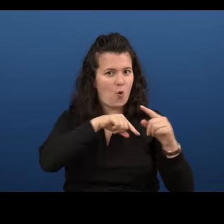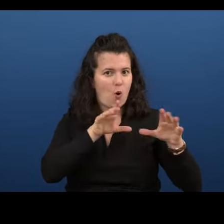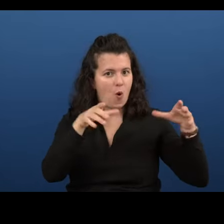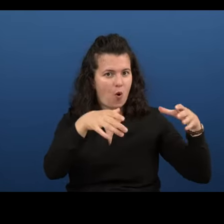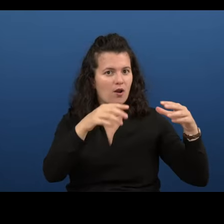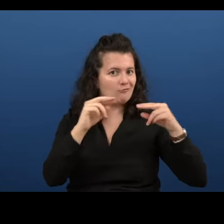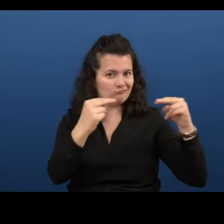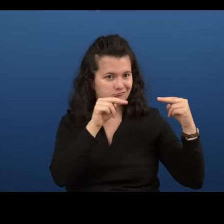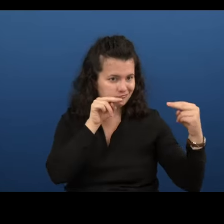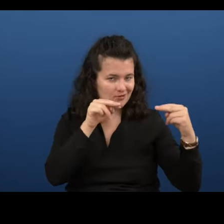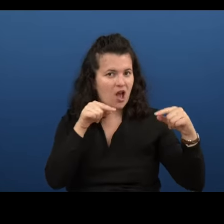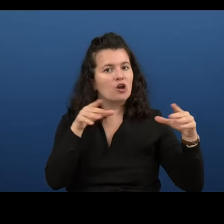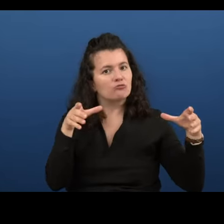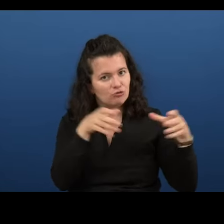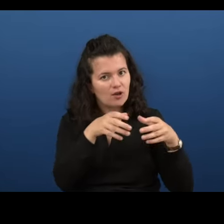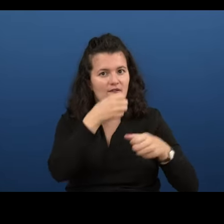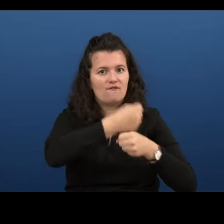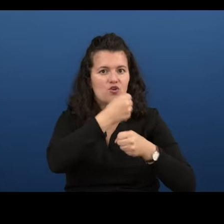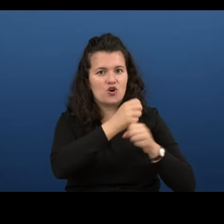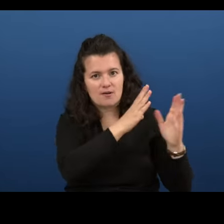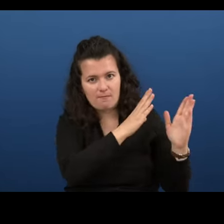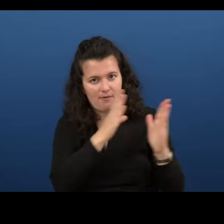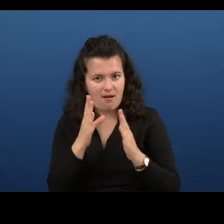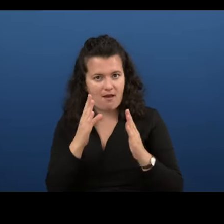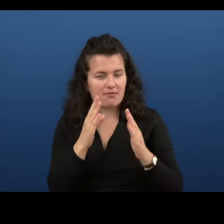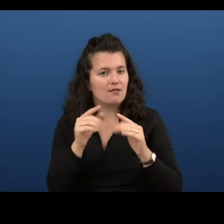is a great one where we all work together in this journey.